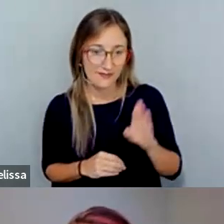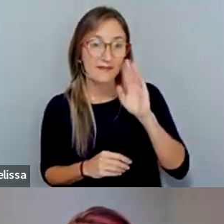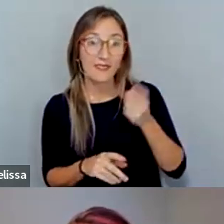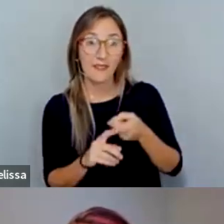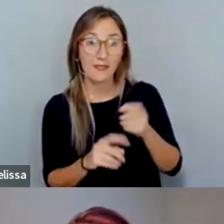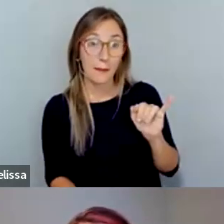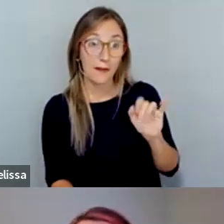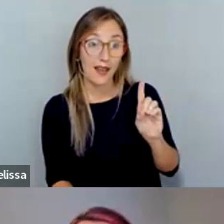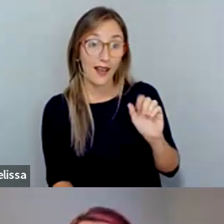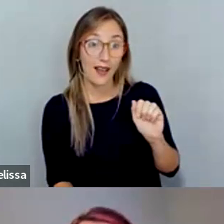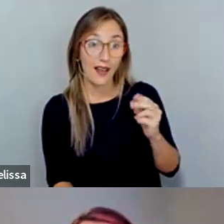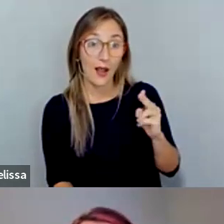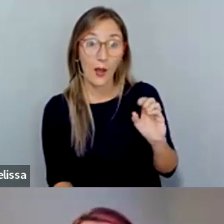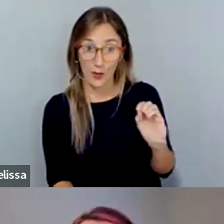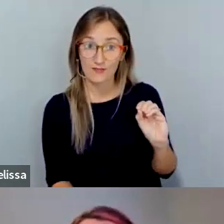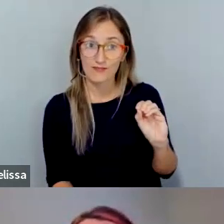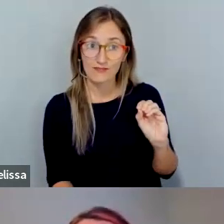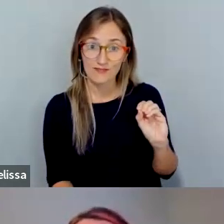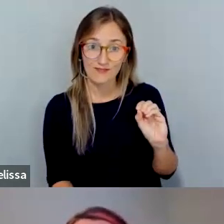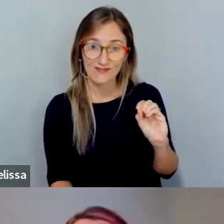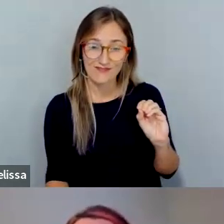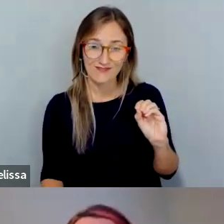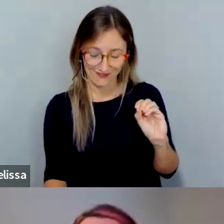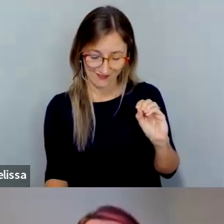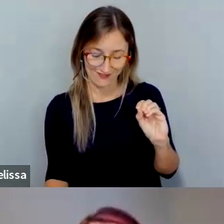Next, I will go to the Ciciay.